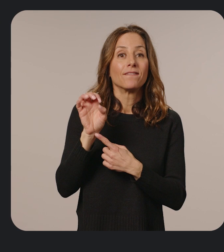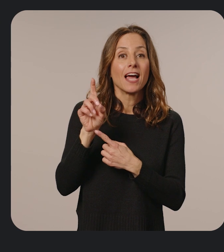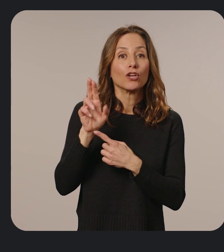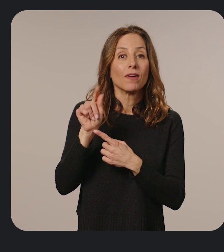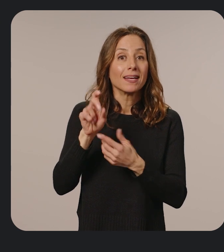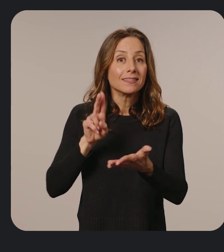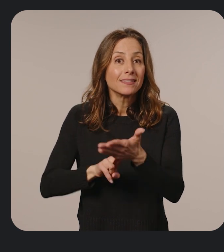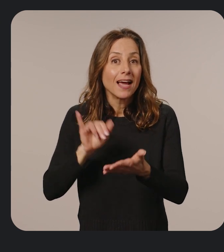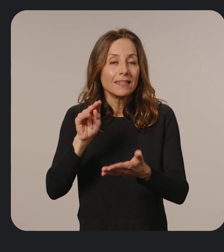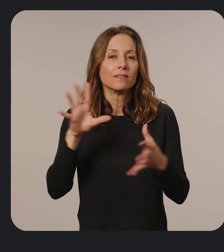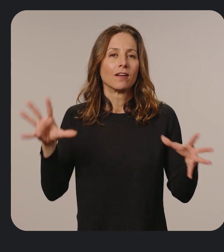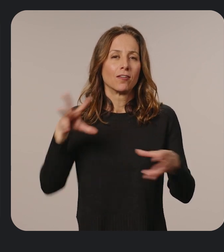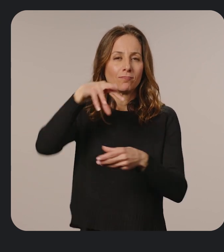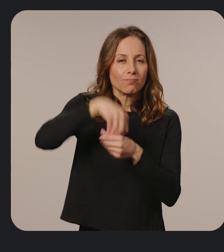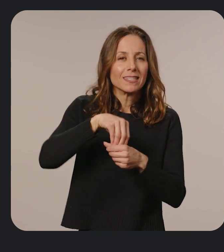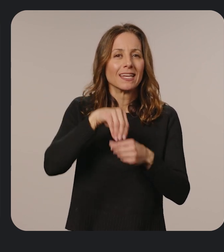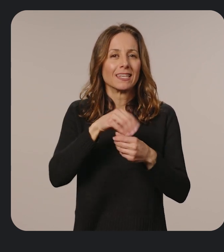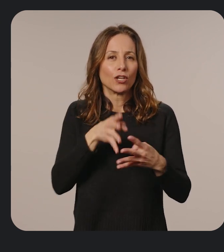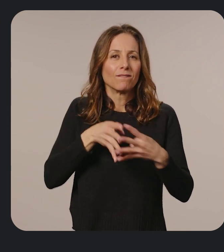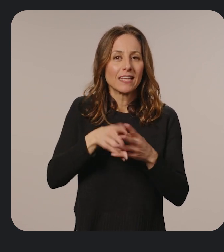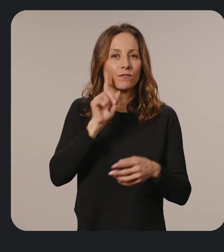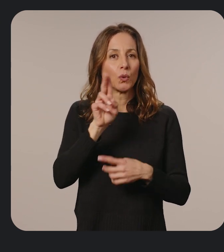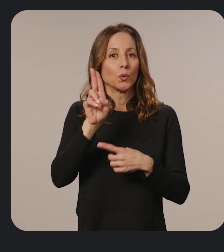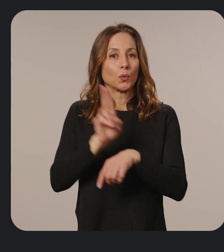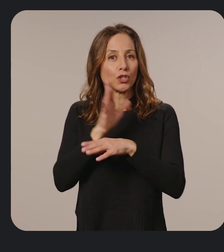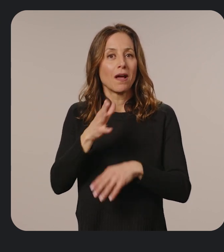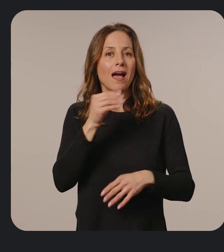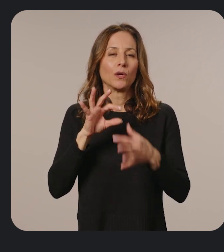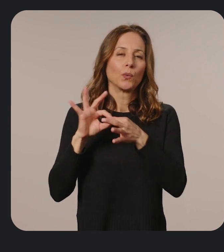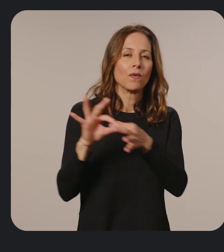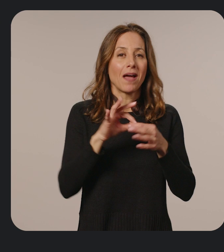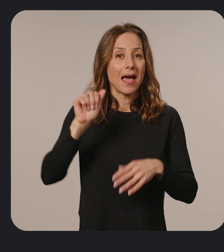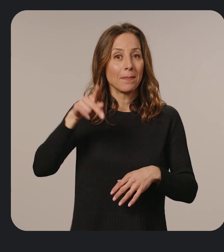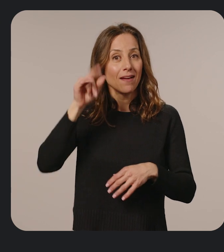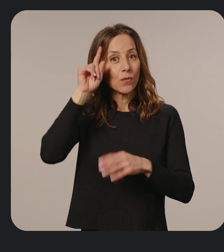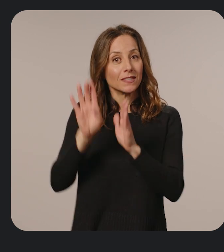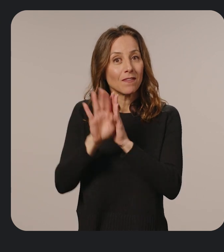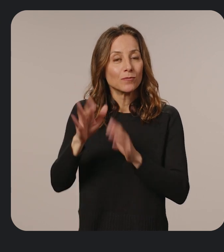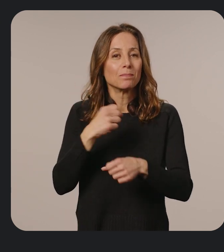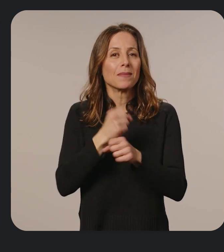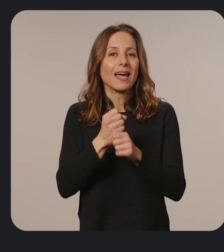and federated sign-in, into a consolidated interface for the user and a unified API for developers,